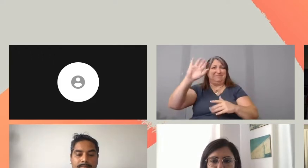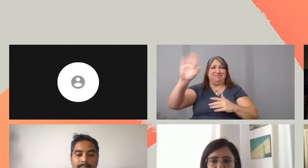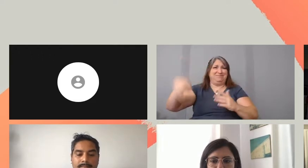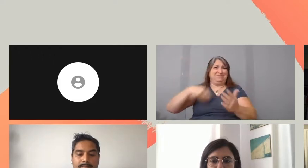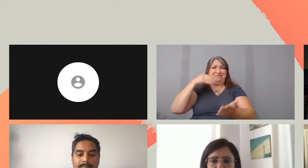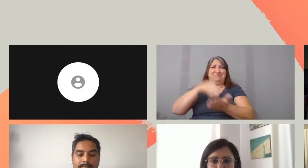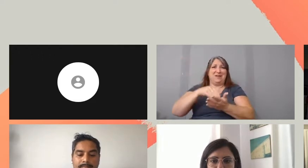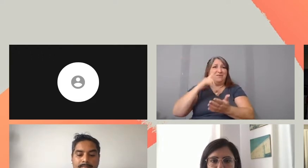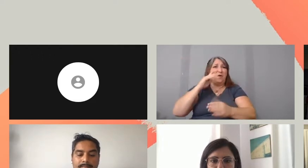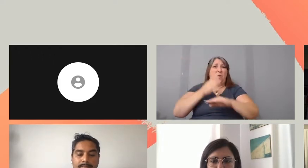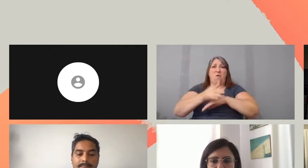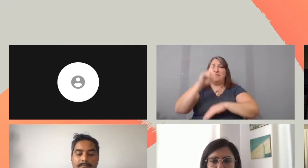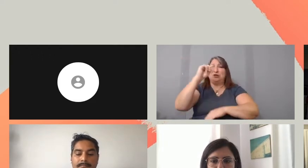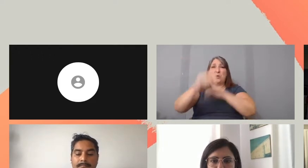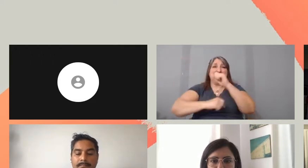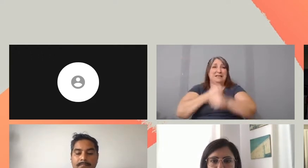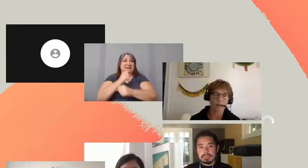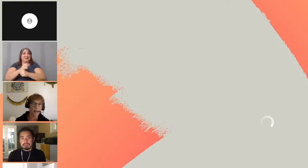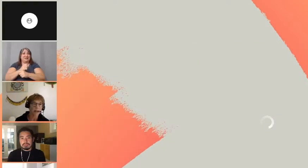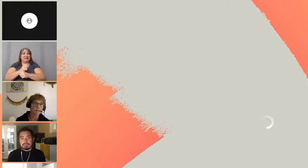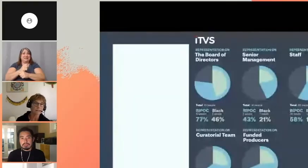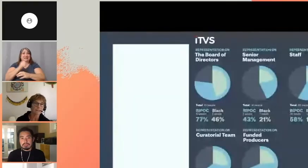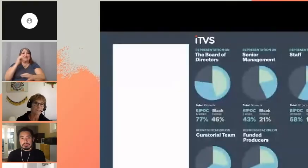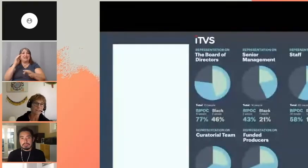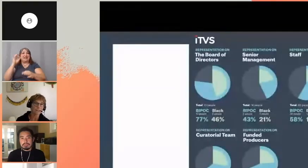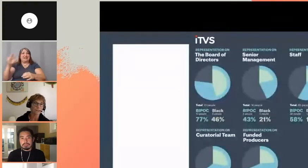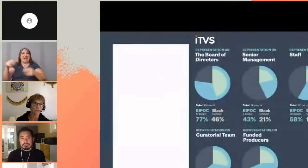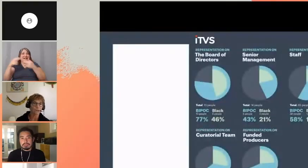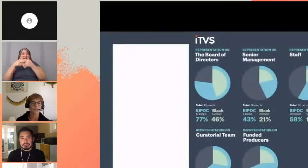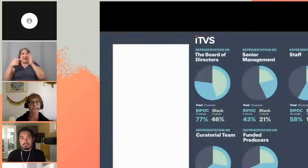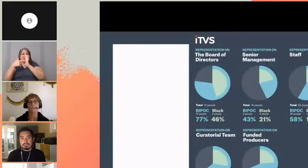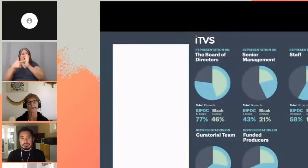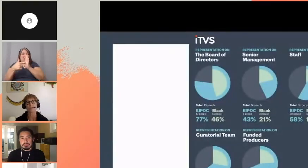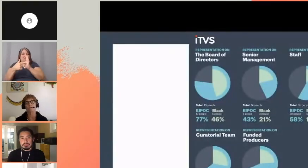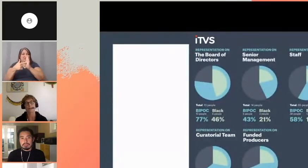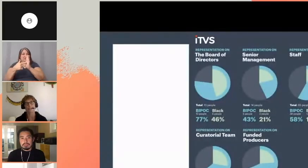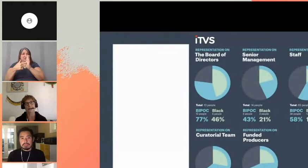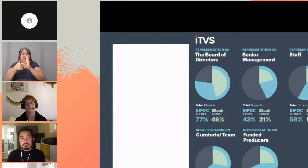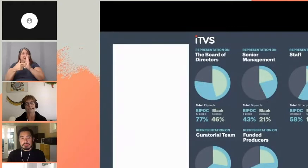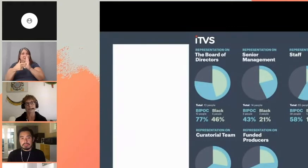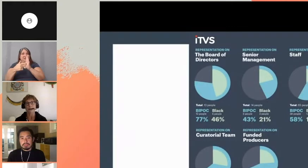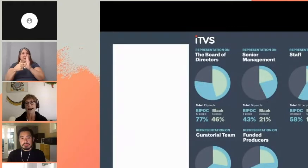And if I could have the slide that I asked to you guys to put up, fantastic.